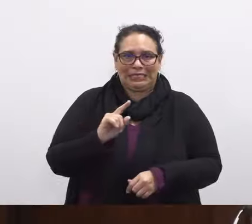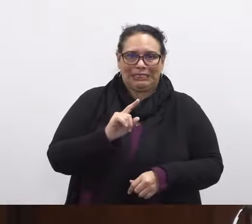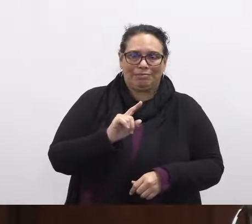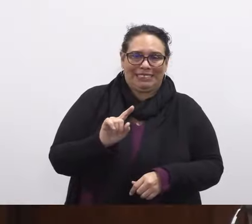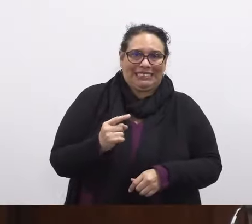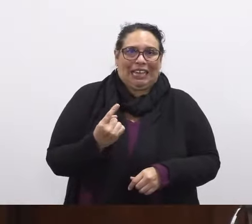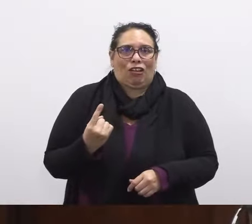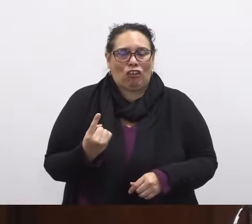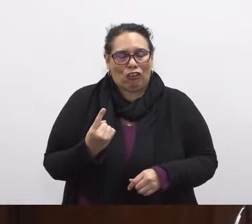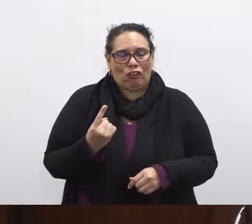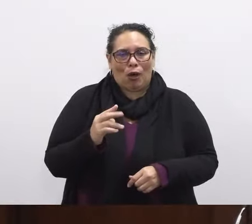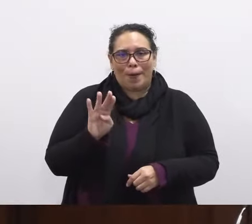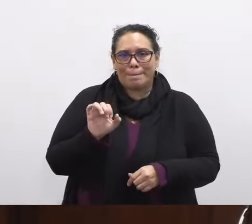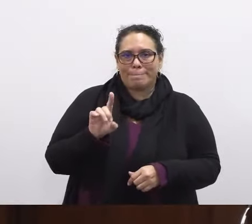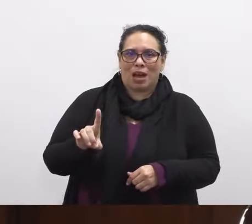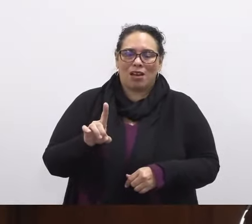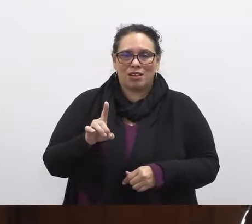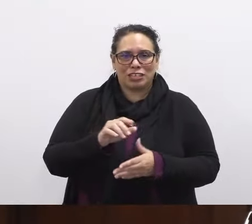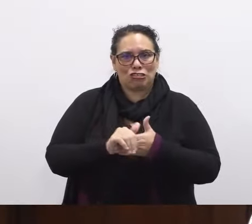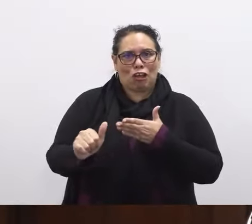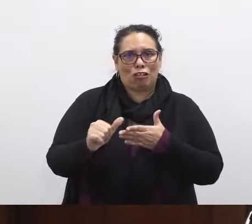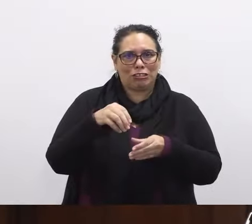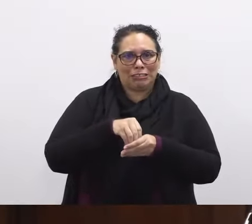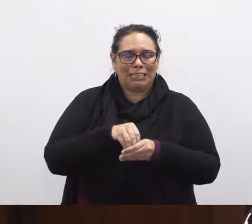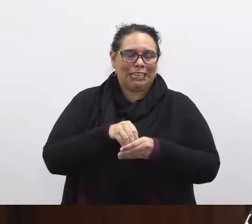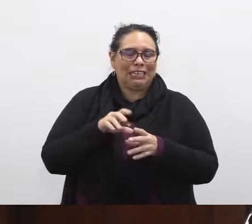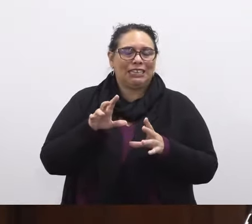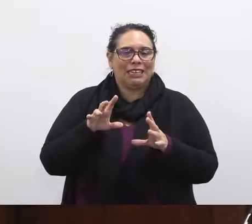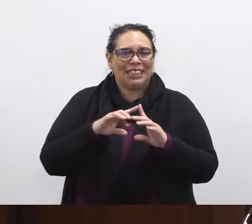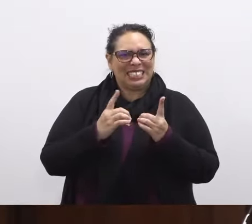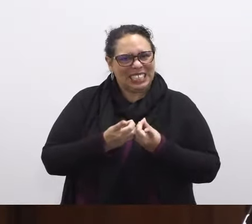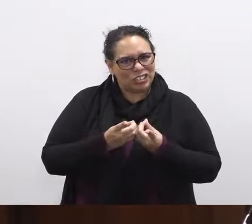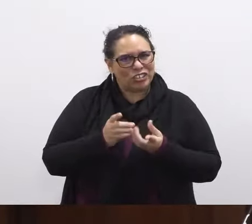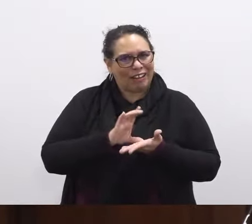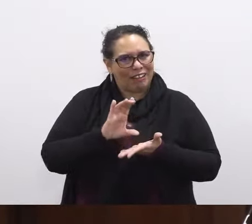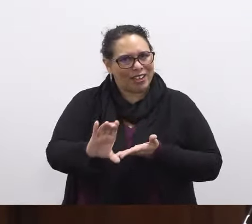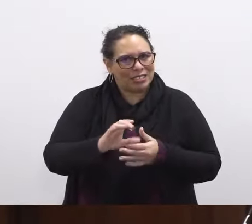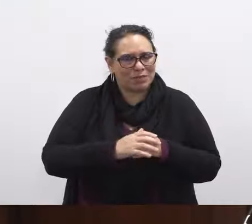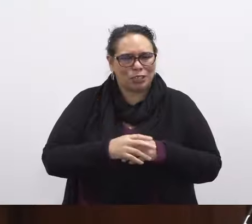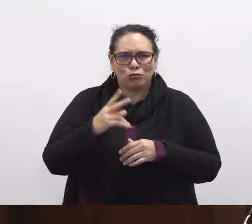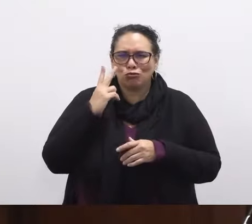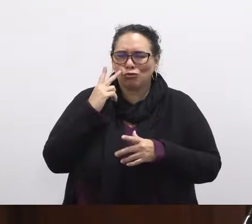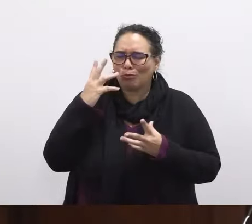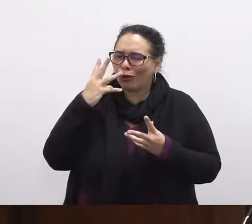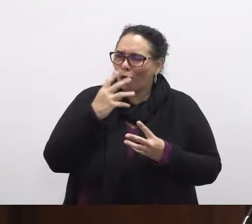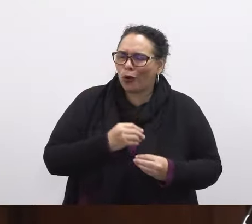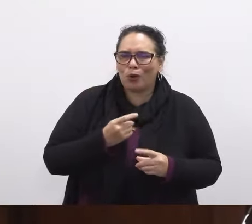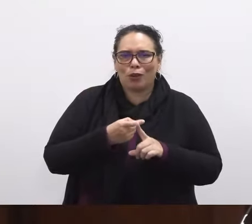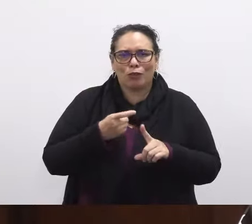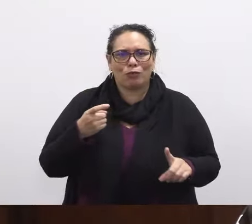And you saw a beautiful illustration with America tonight about, it isn't just about how it looks,